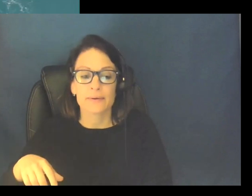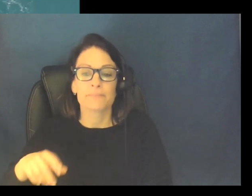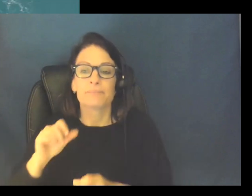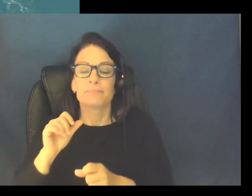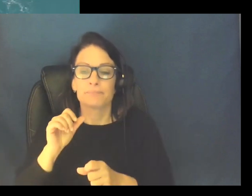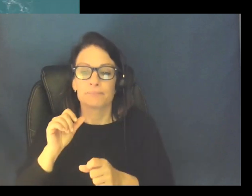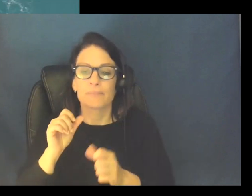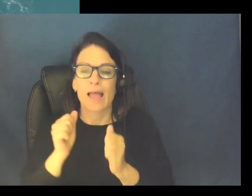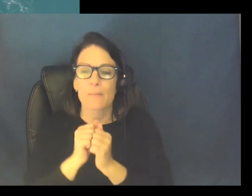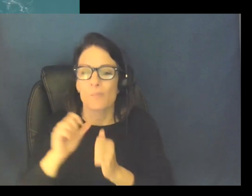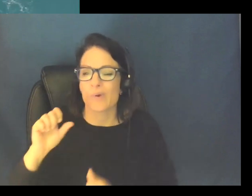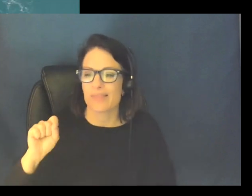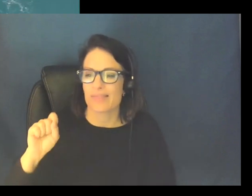Arav Karighattam. : Hi. Can you hear me?